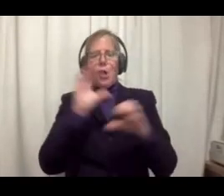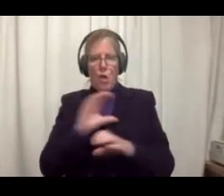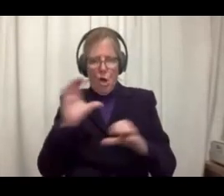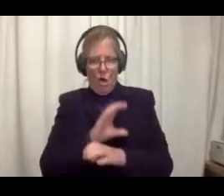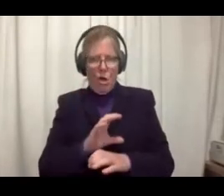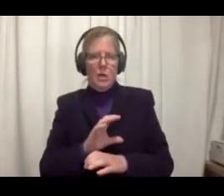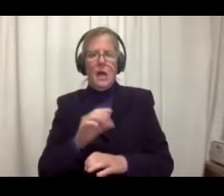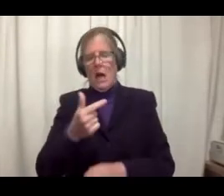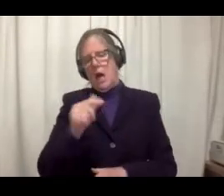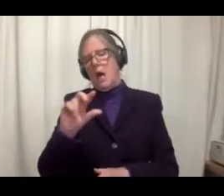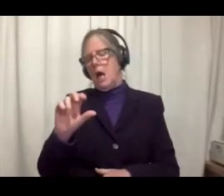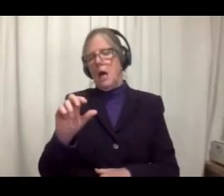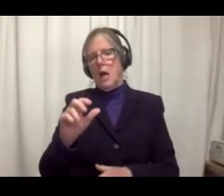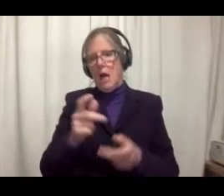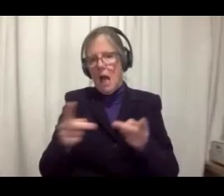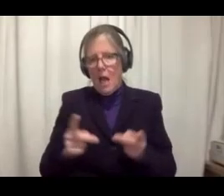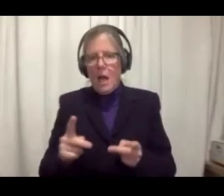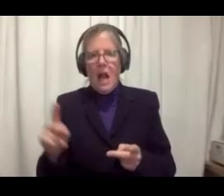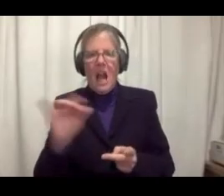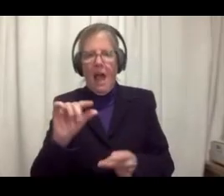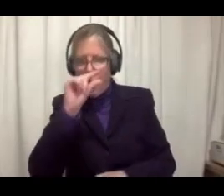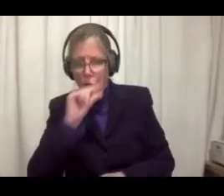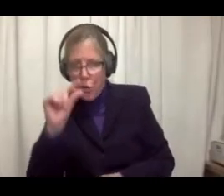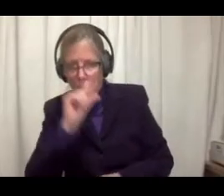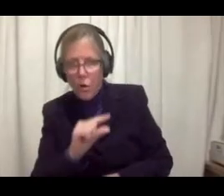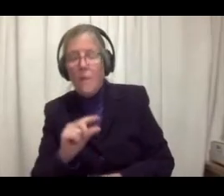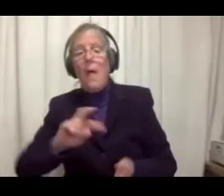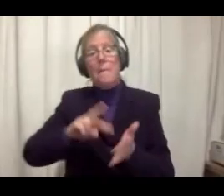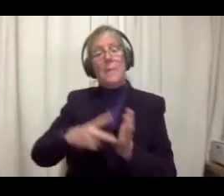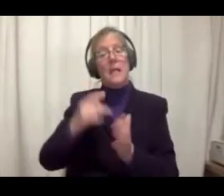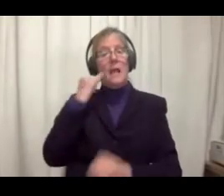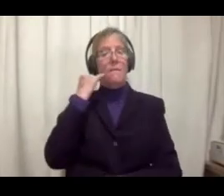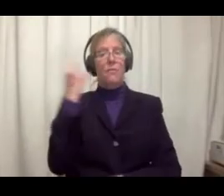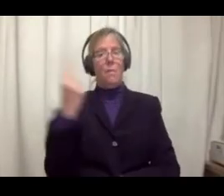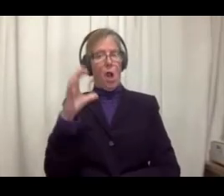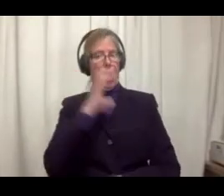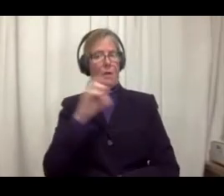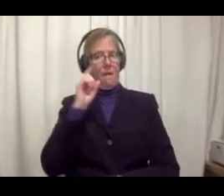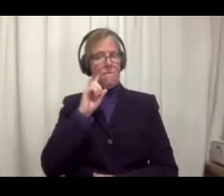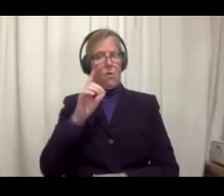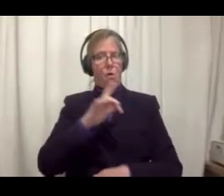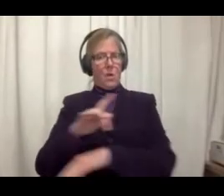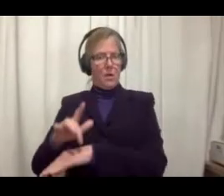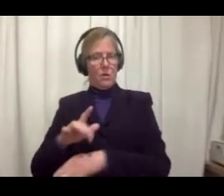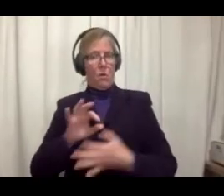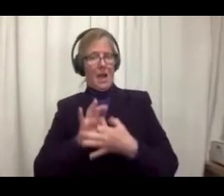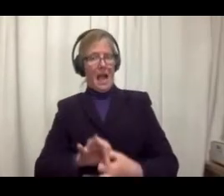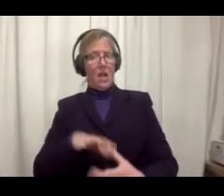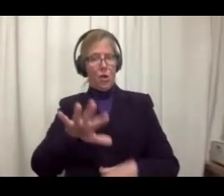for resources related to your topic, they’re more likely to find your work. When you submit to the